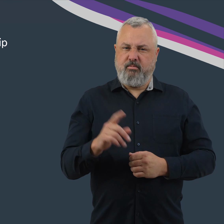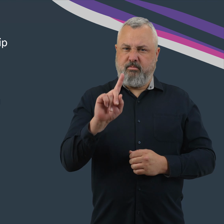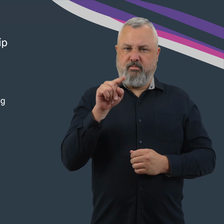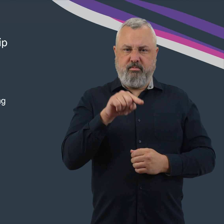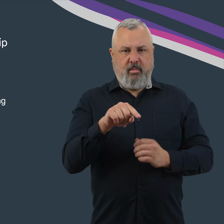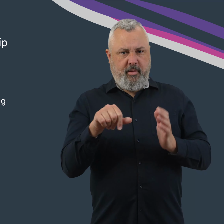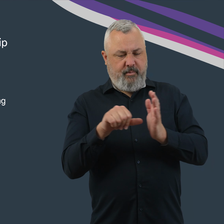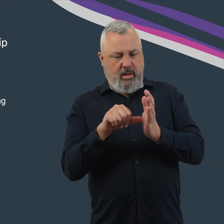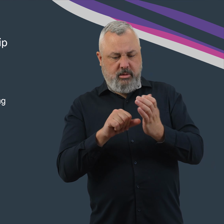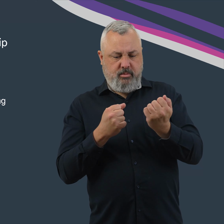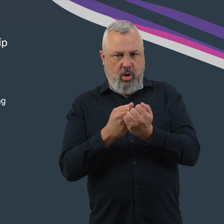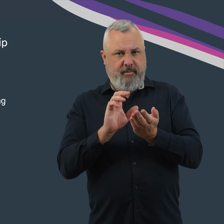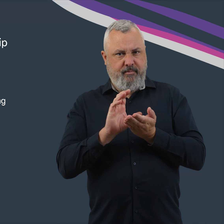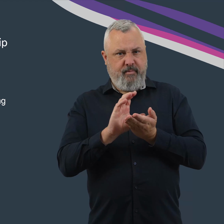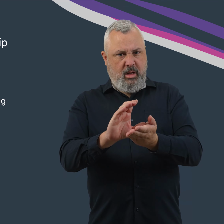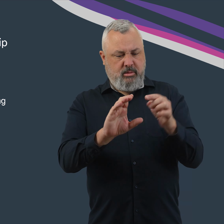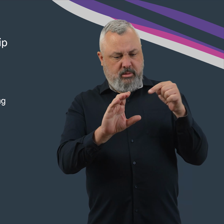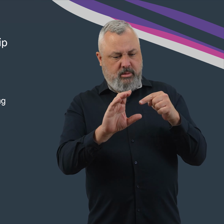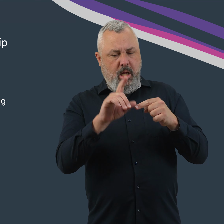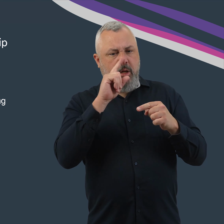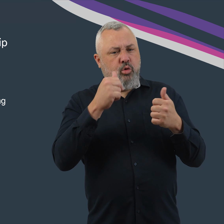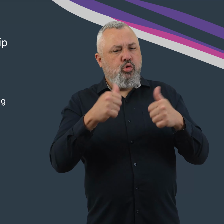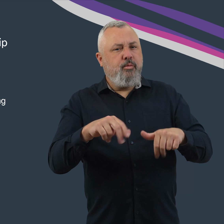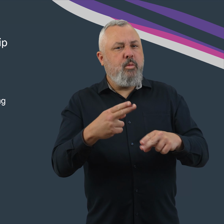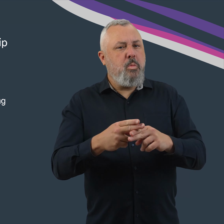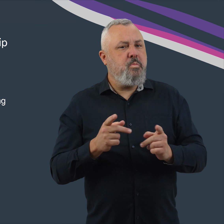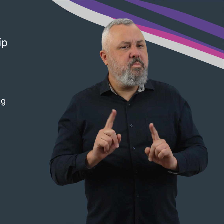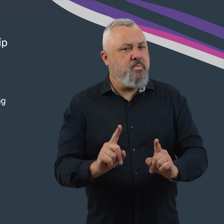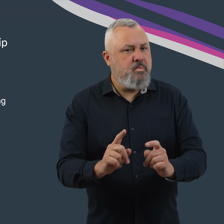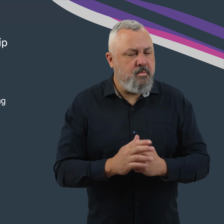What the Financial Support Funding can be used for